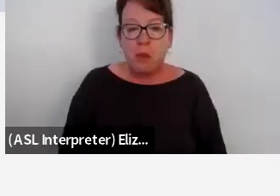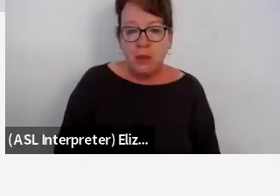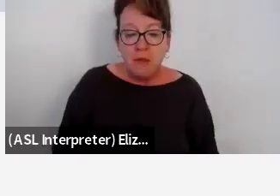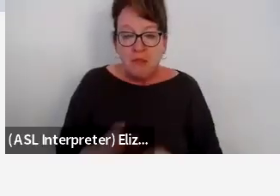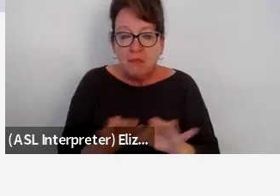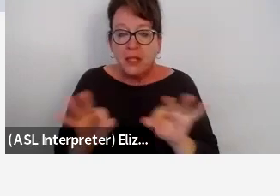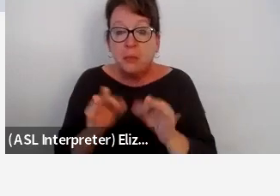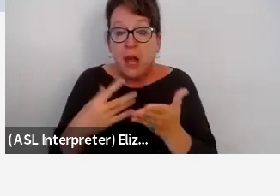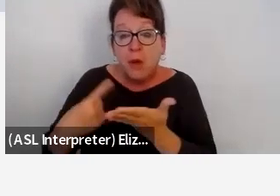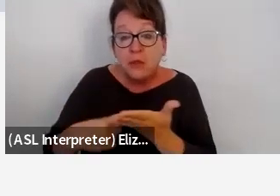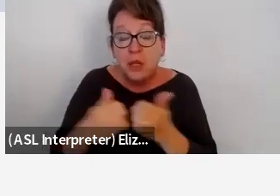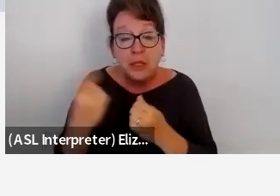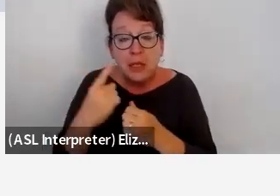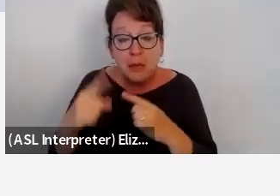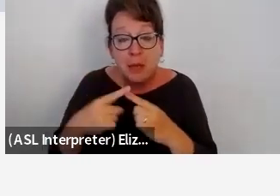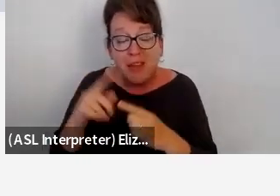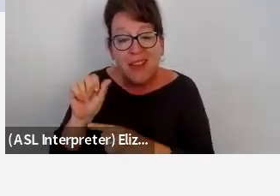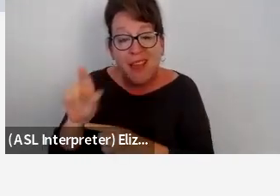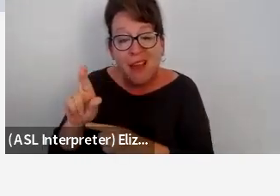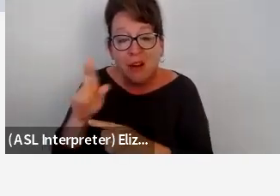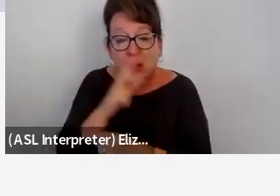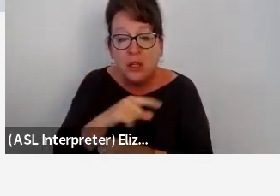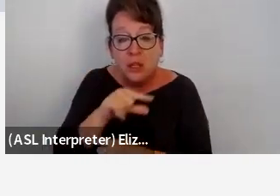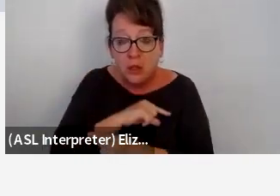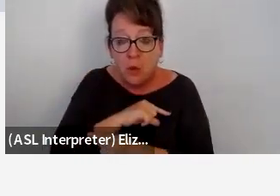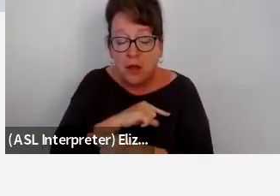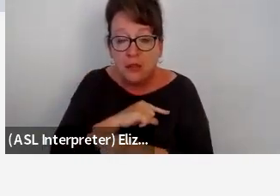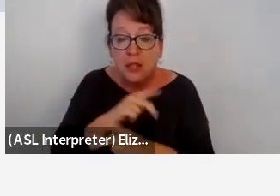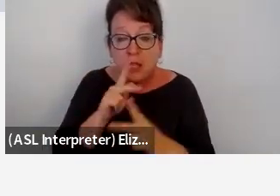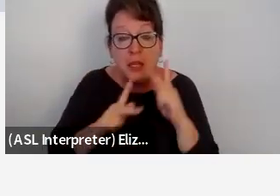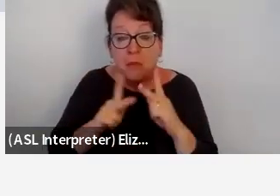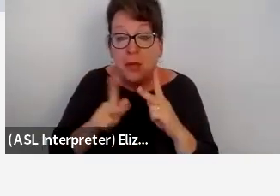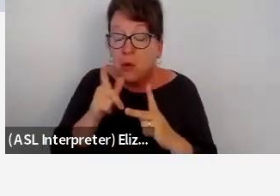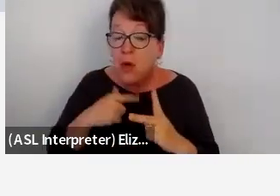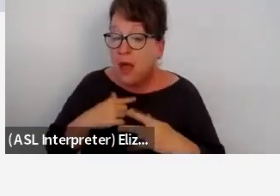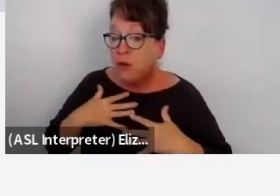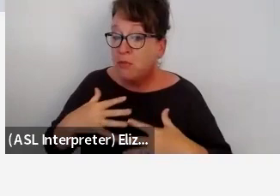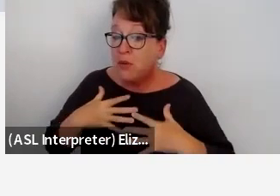That's our anticipated list of eligible entities.